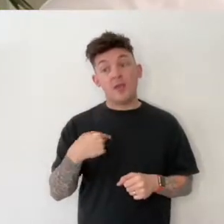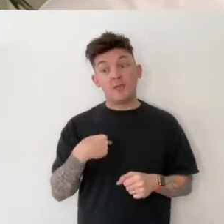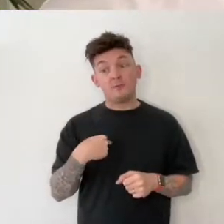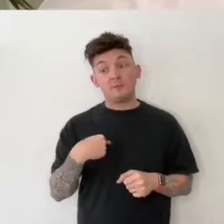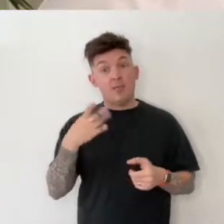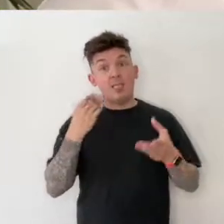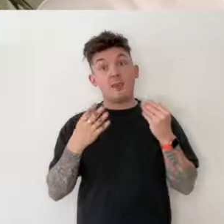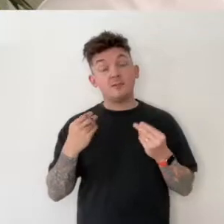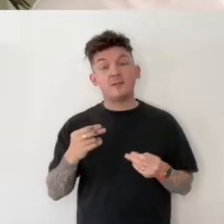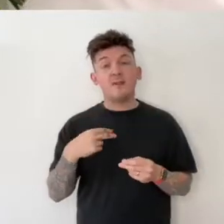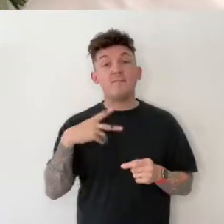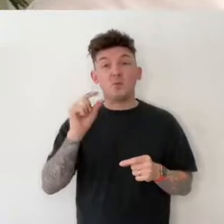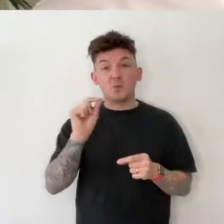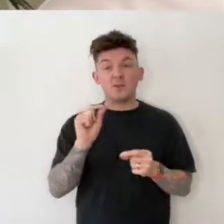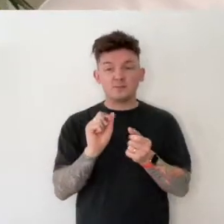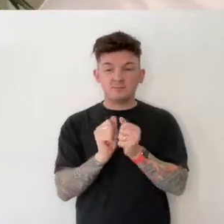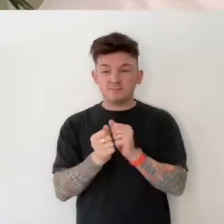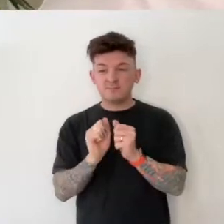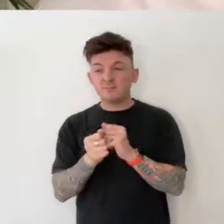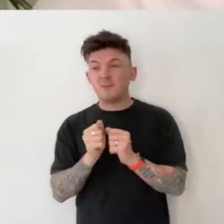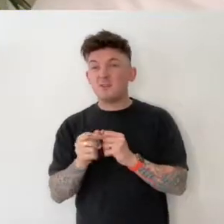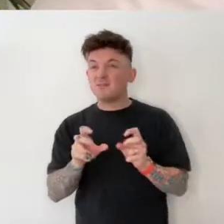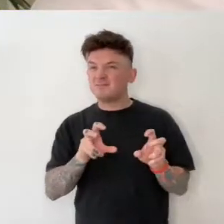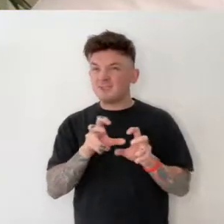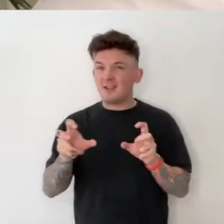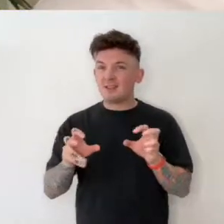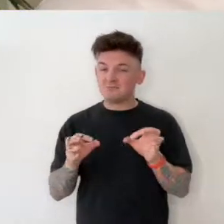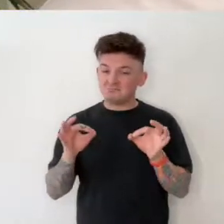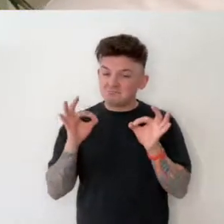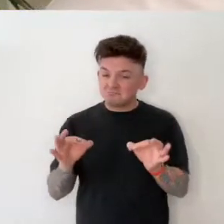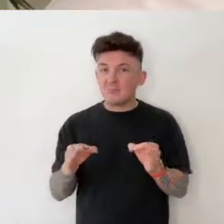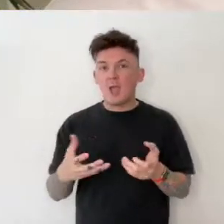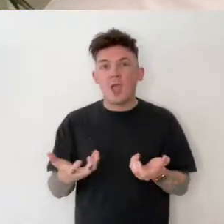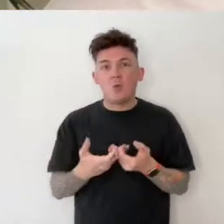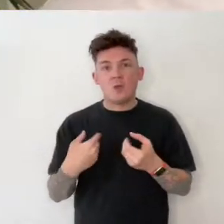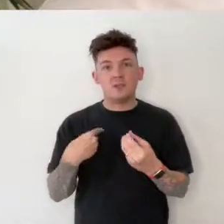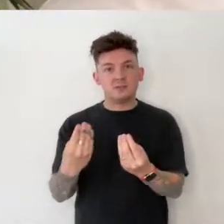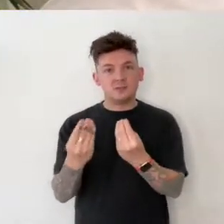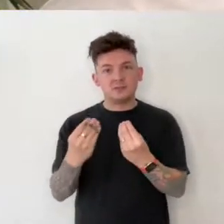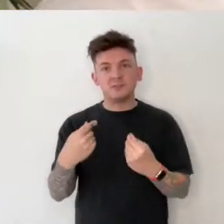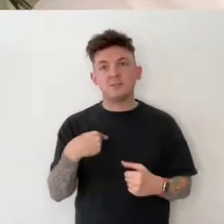i've tweaked it but it's still pretty much the same as i was taught and for me that works